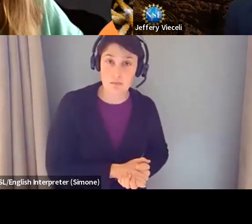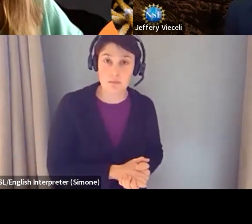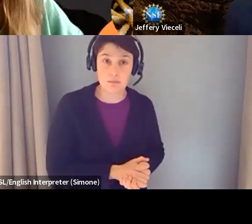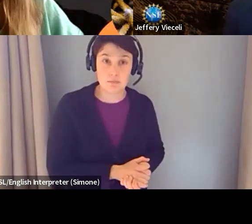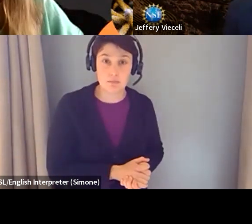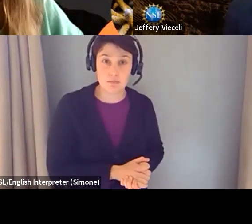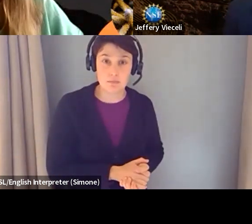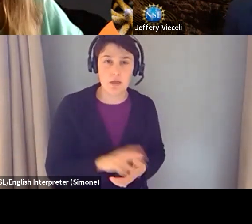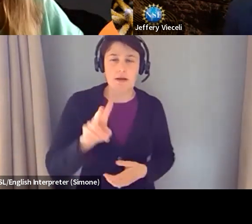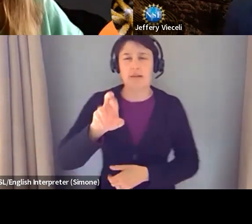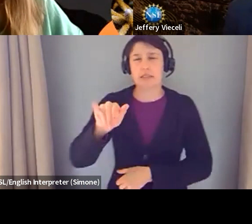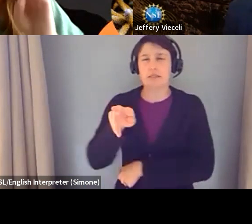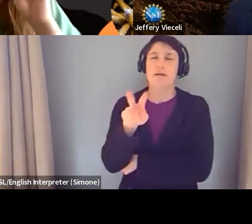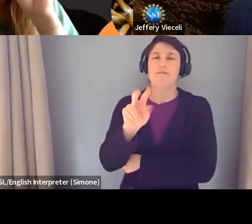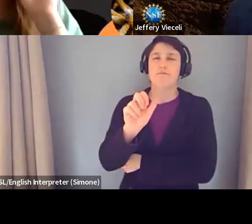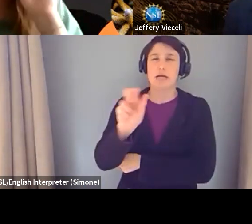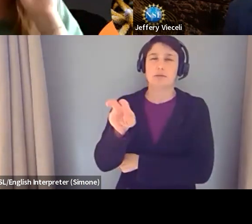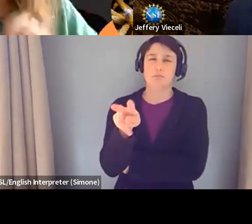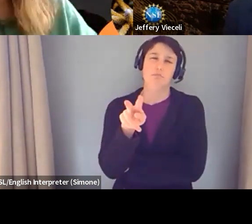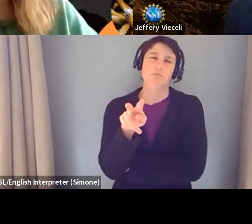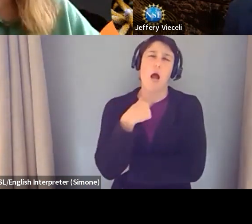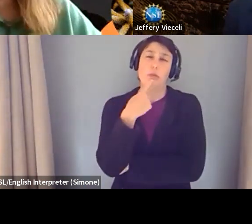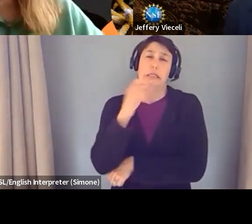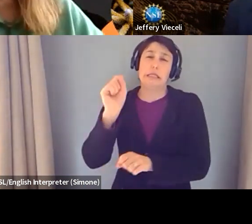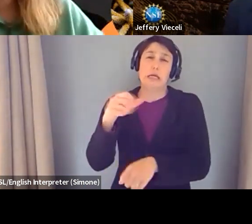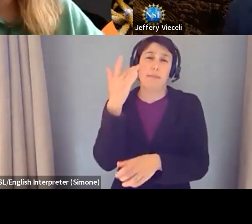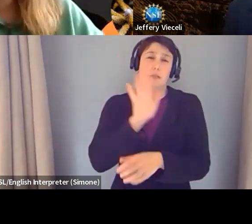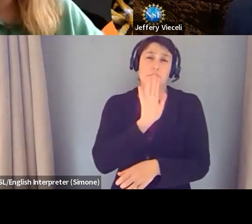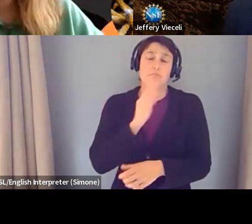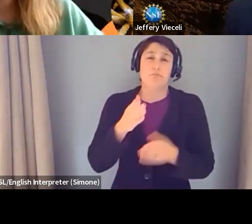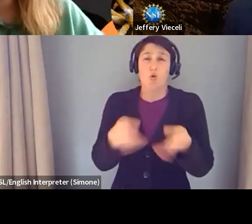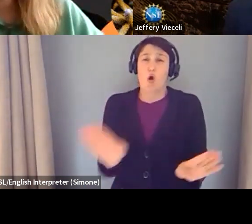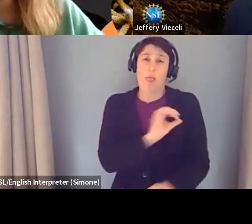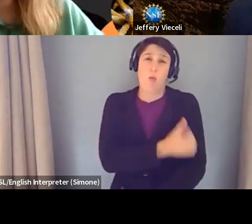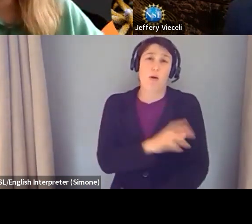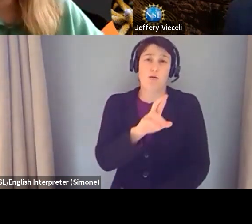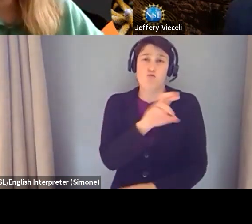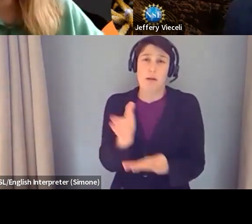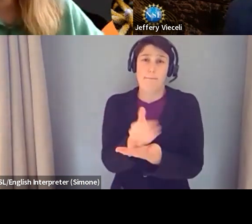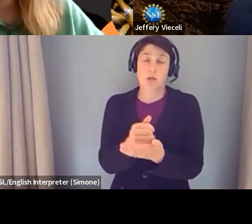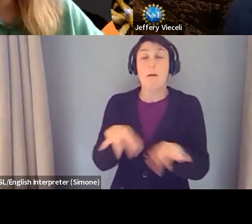Vanessa Richardson: I will say yes, because of the broad authority to re-budget, like as long as it's not changing the scope and as long